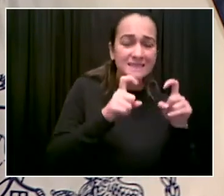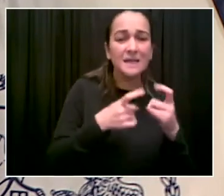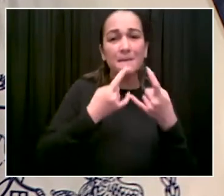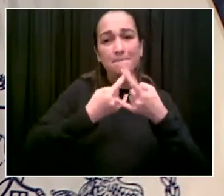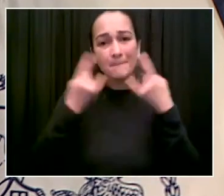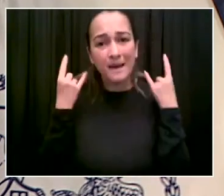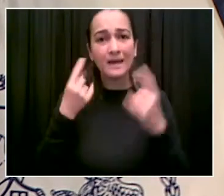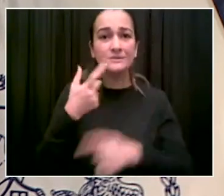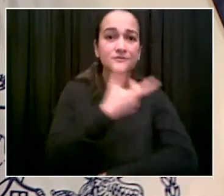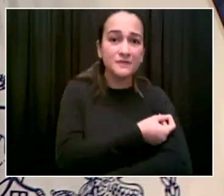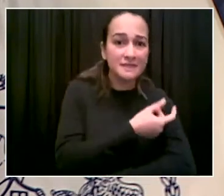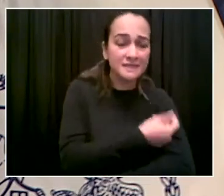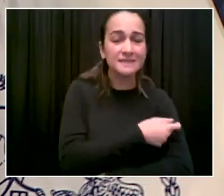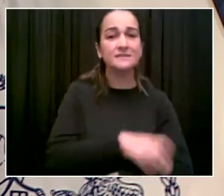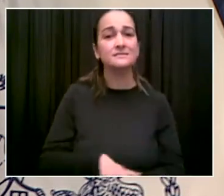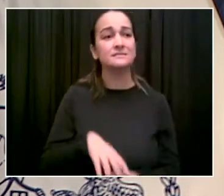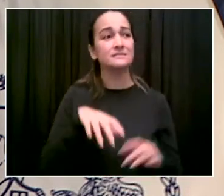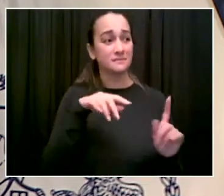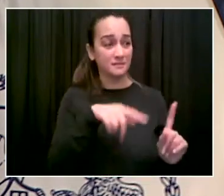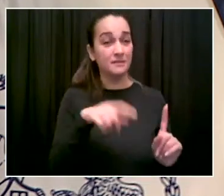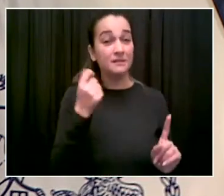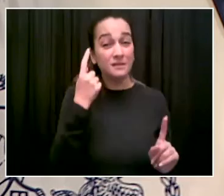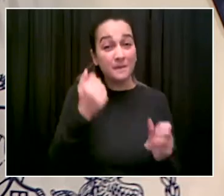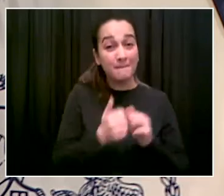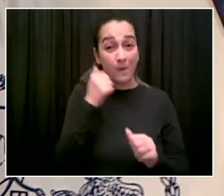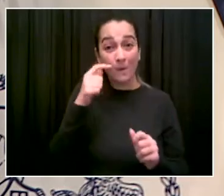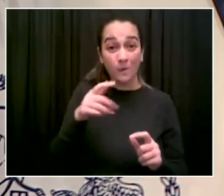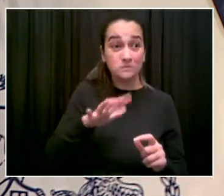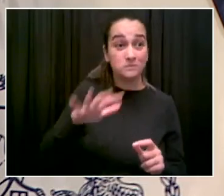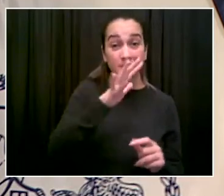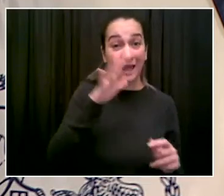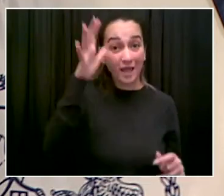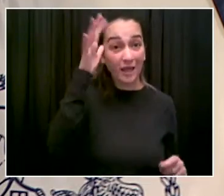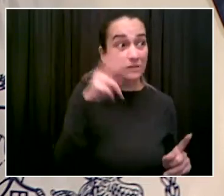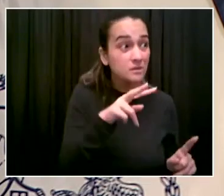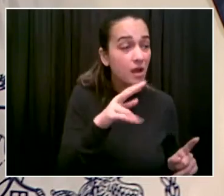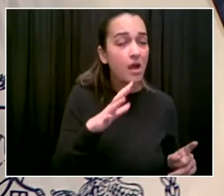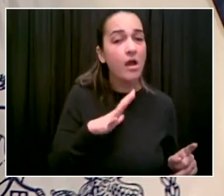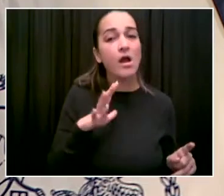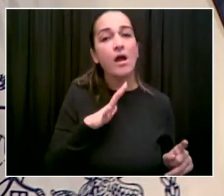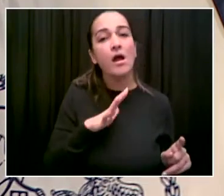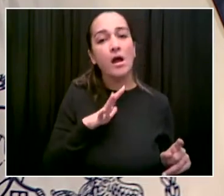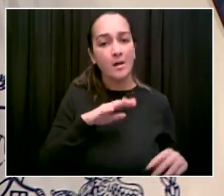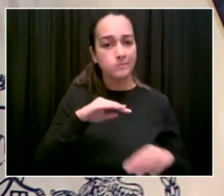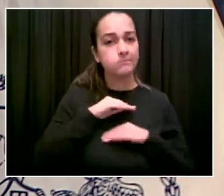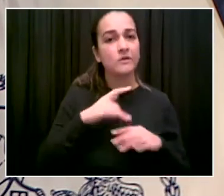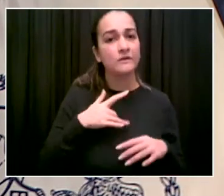REASSURE YOU. I WANT TO BE CLEAR IN ANSWERING YOUR